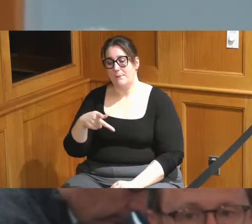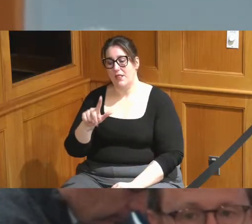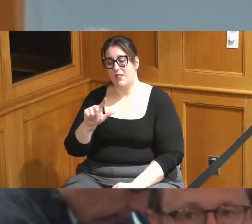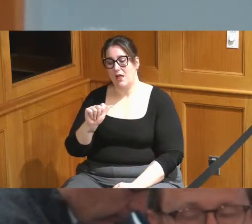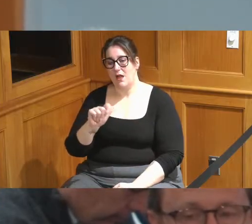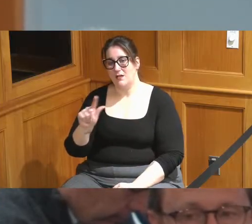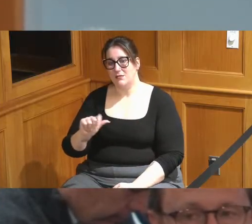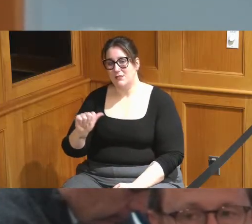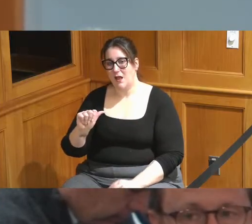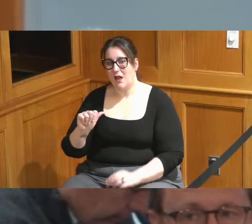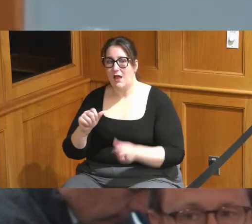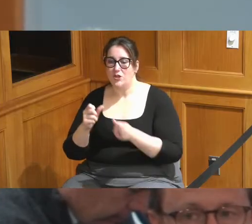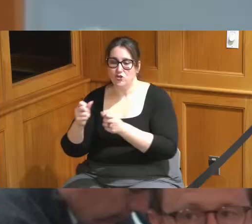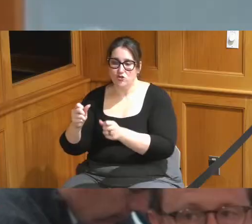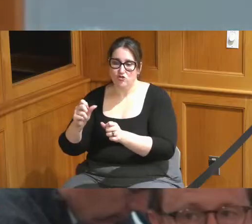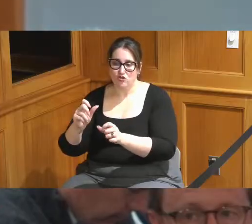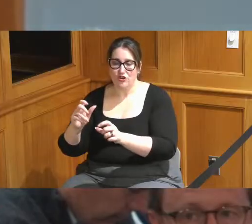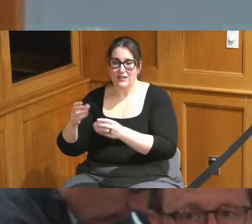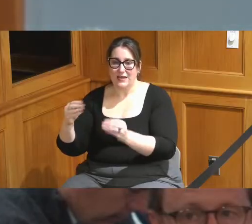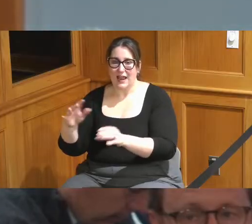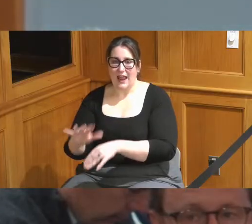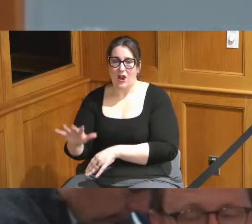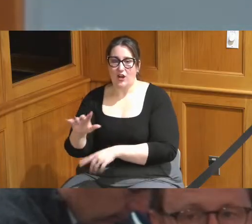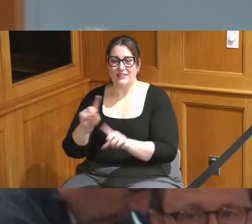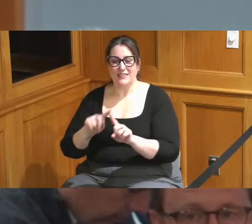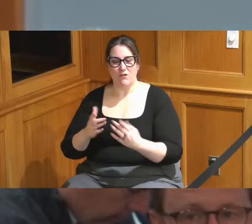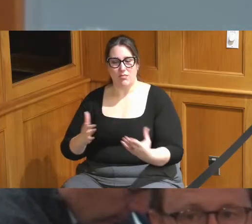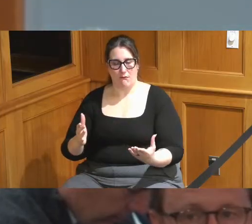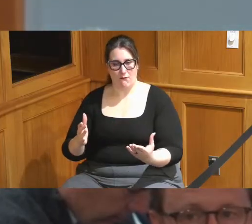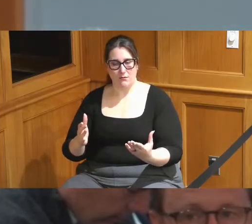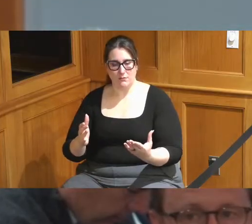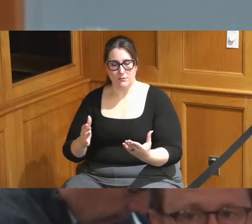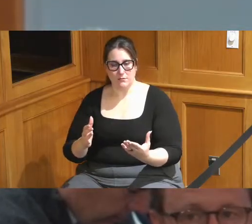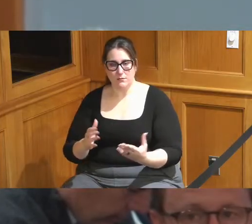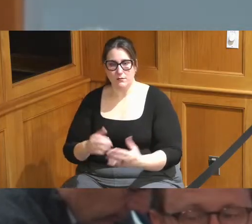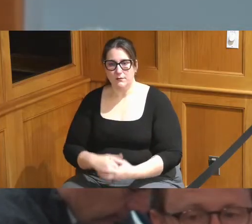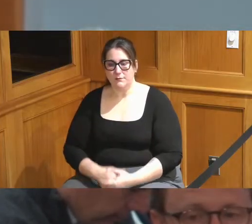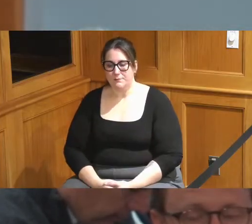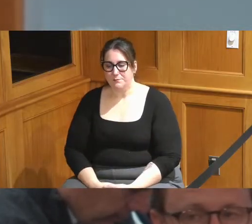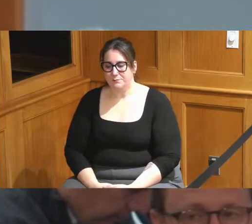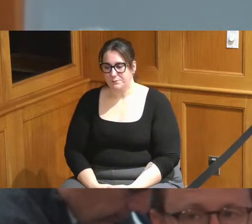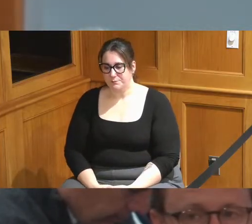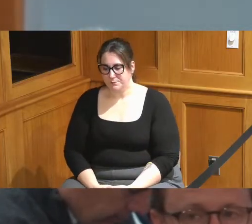those type of components might be might be another piece of infrastructure that's more experiential.